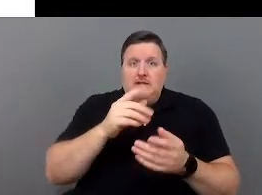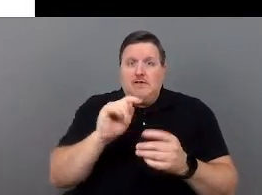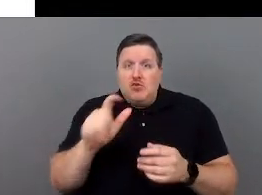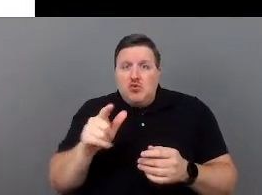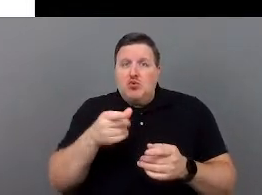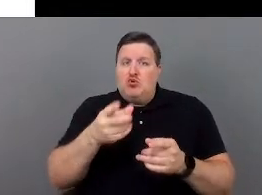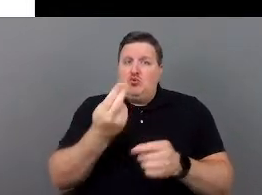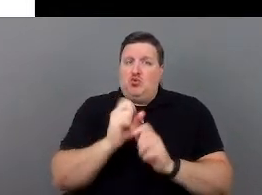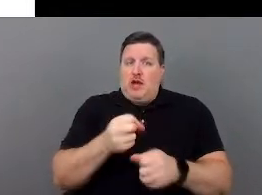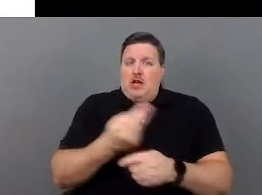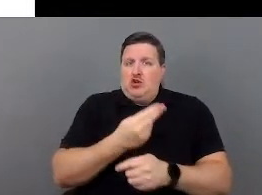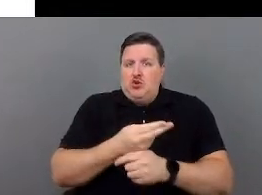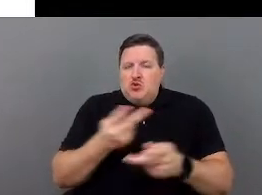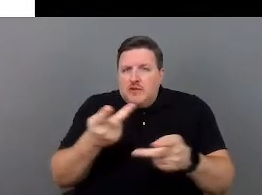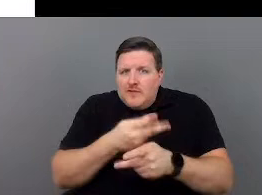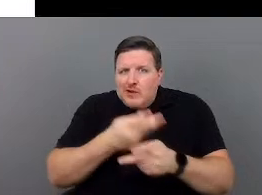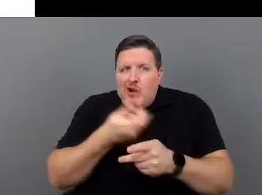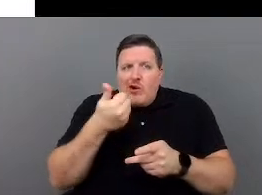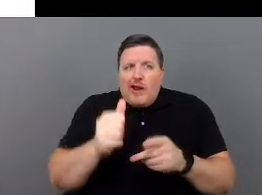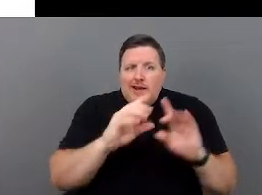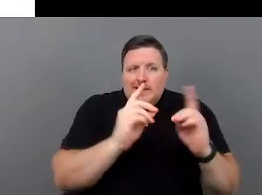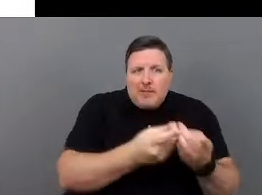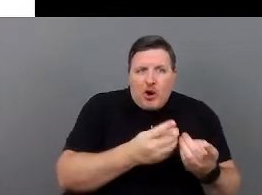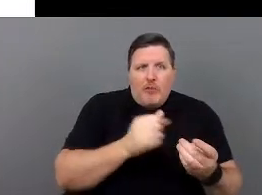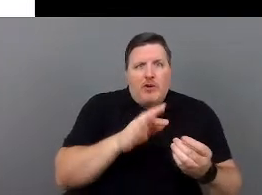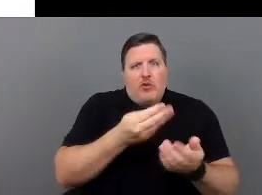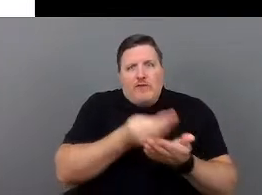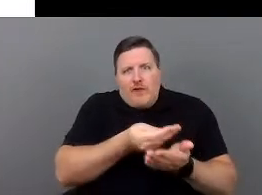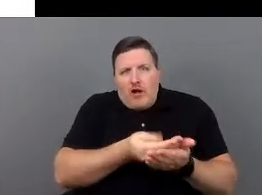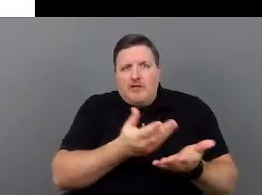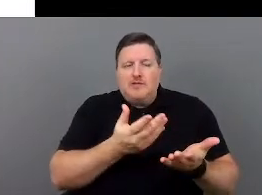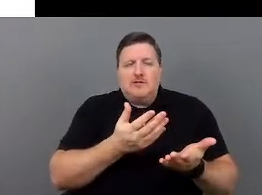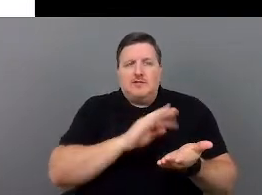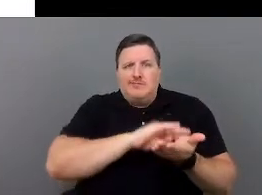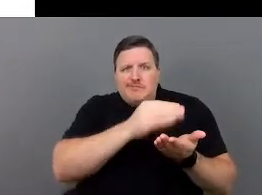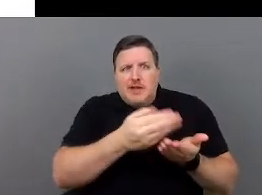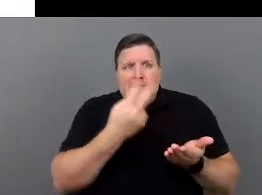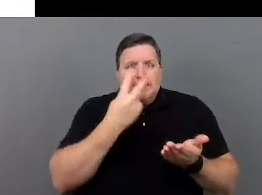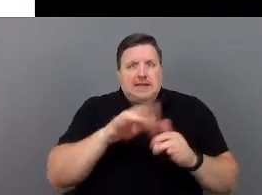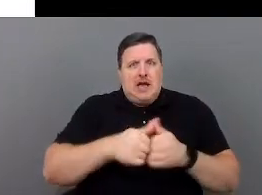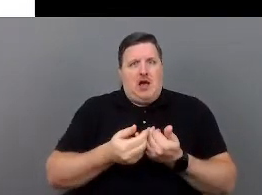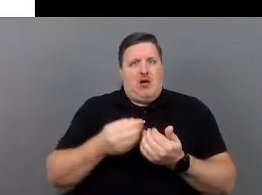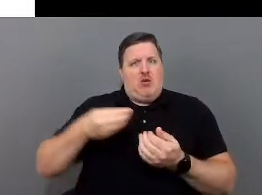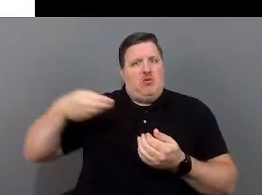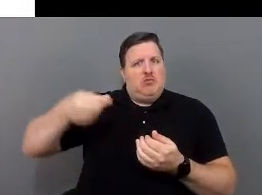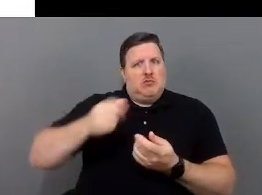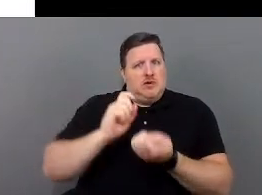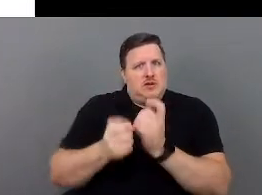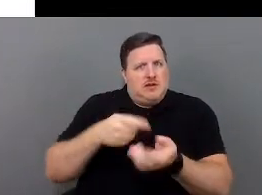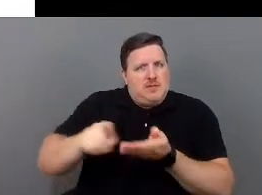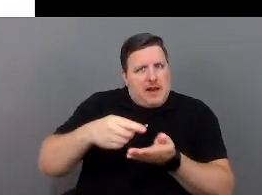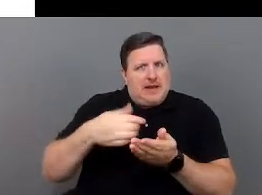DOWN ON ANY DEPARTMENT OR FUND, LOOK AT THE WAY SPENDING HAS CHANGED OVER TIME, AND REALLY DIVE INTO THE DETAILS OF AROUND OUR BUDGET.